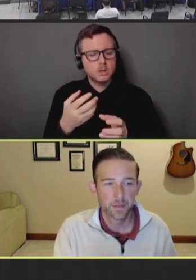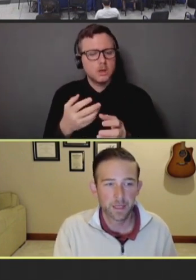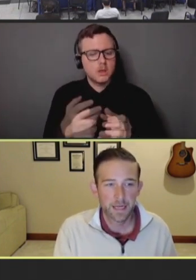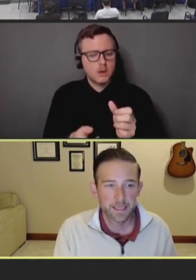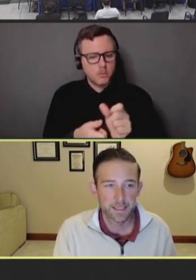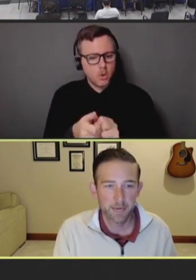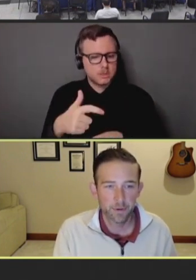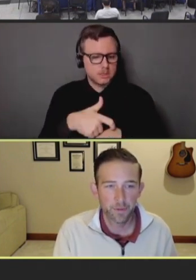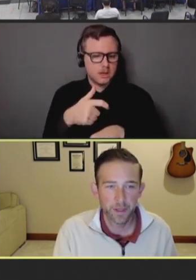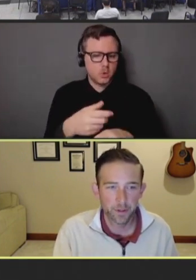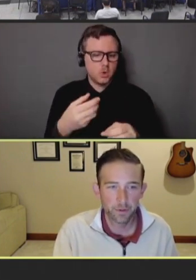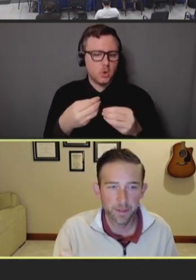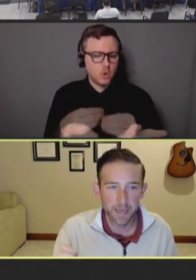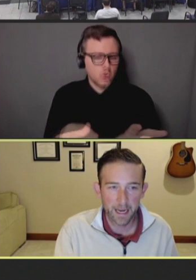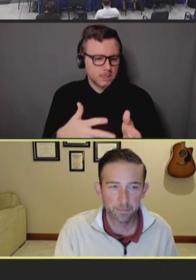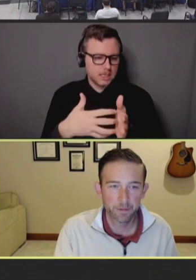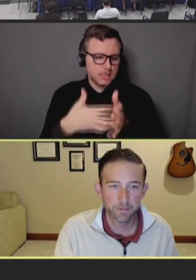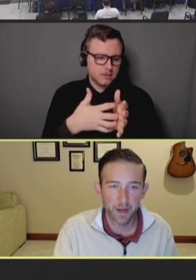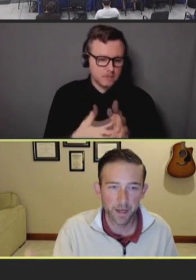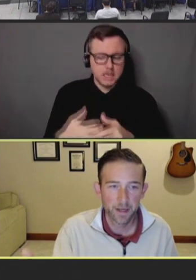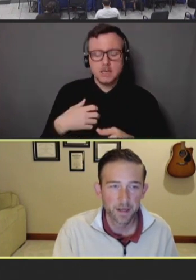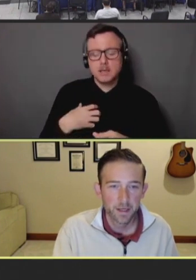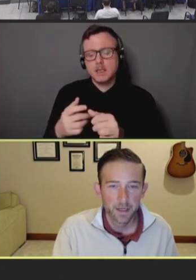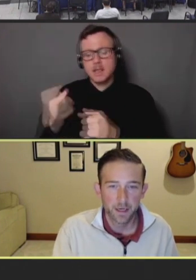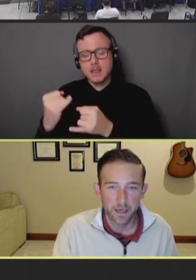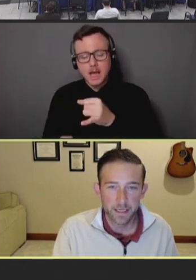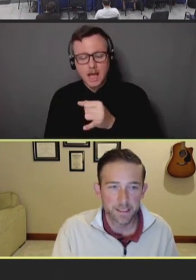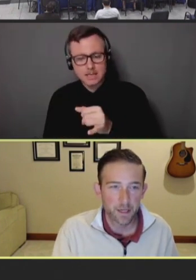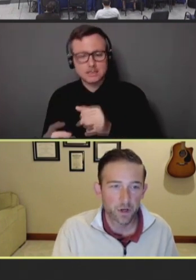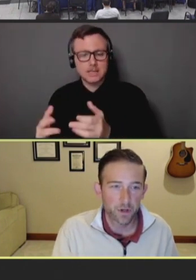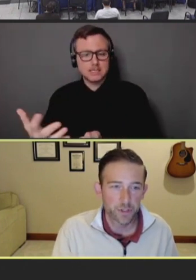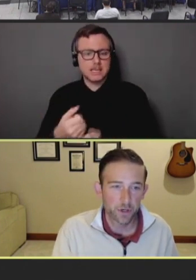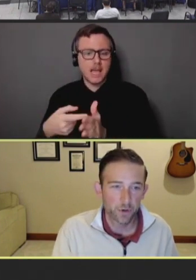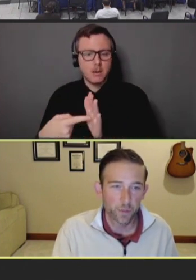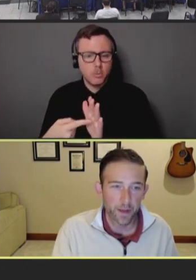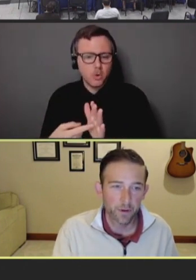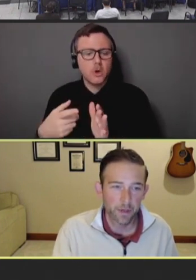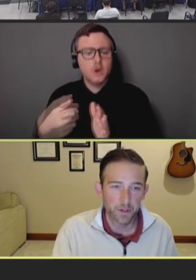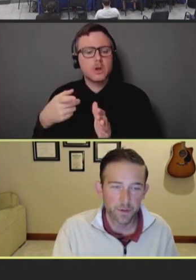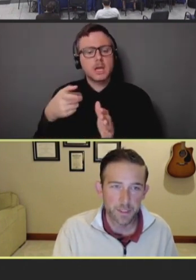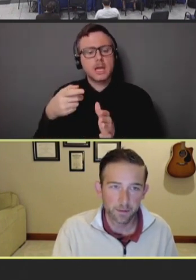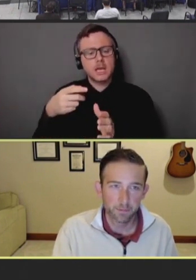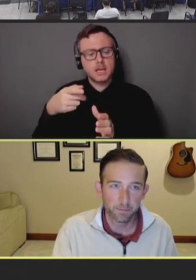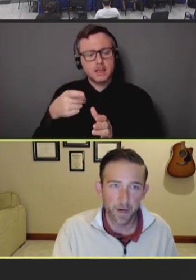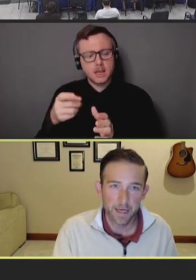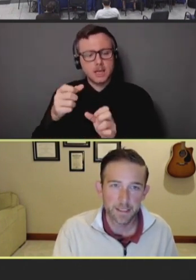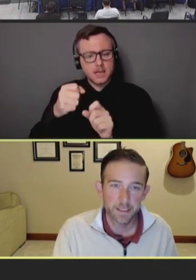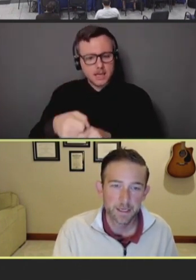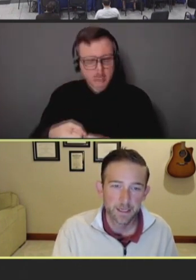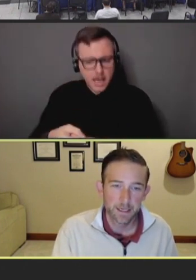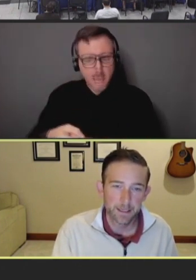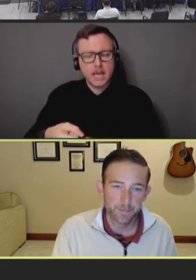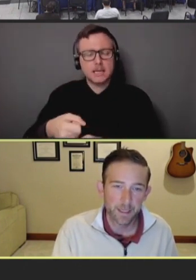The last sample that could be amplified in cell culture without inducing bias in the